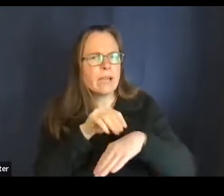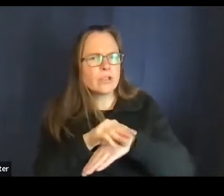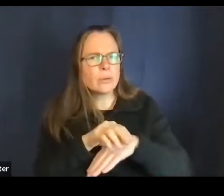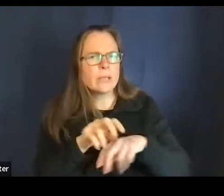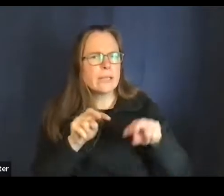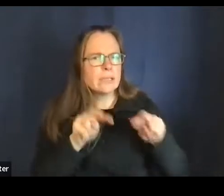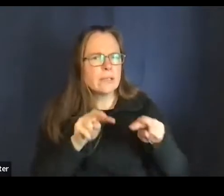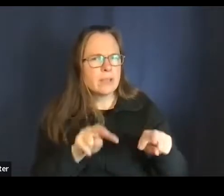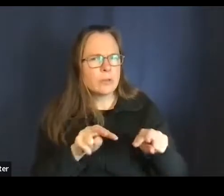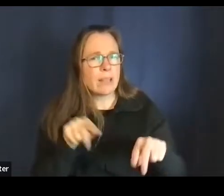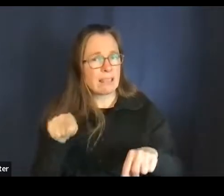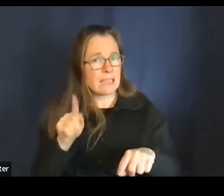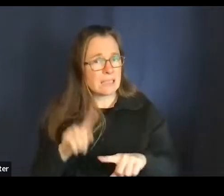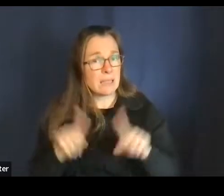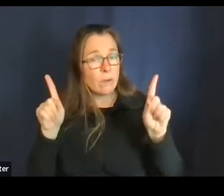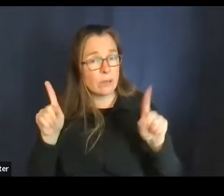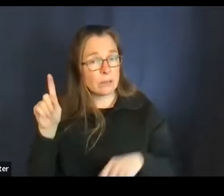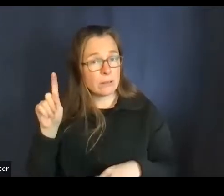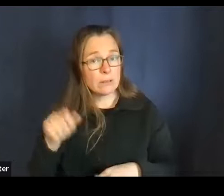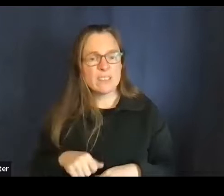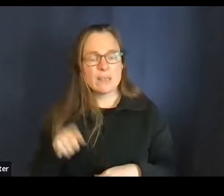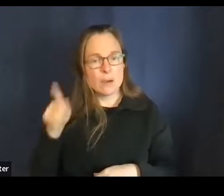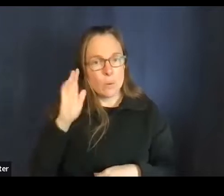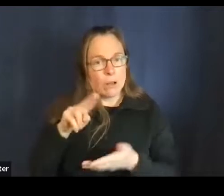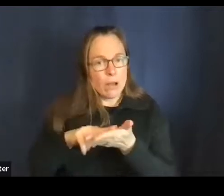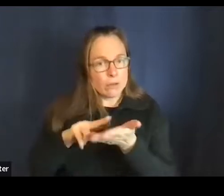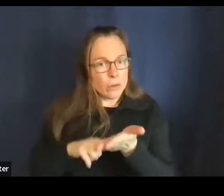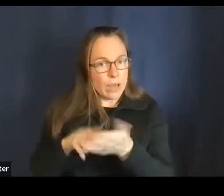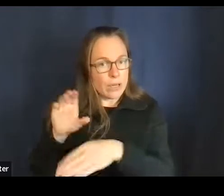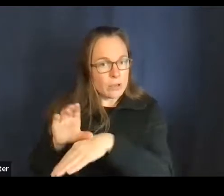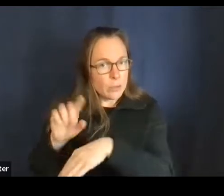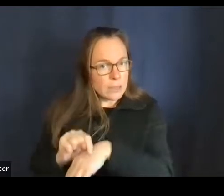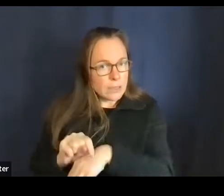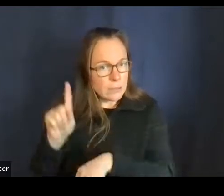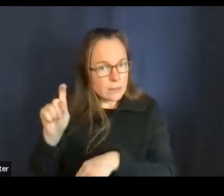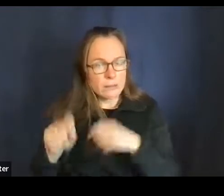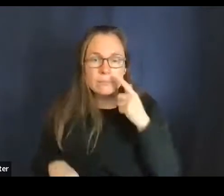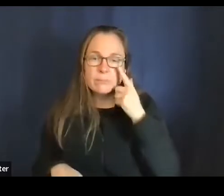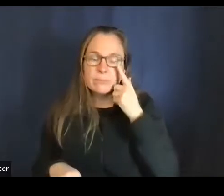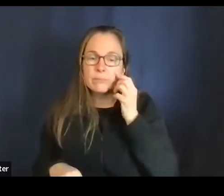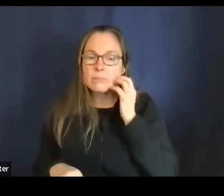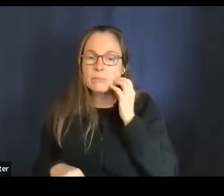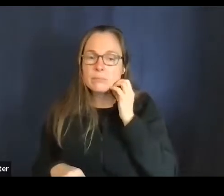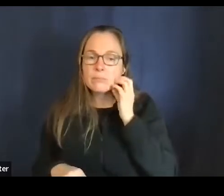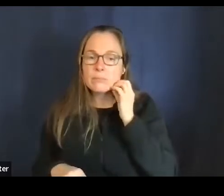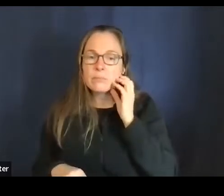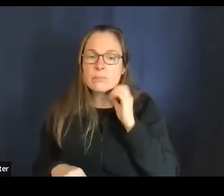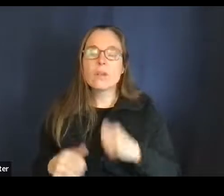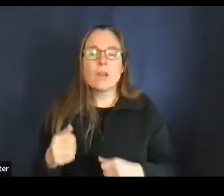This would be something that would be contracted or. There are several areas that we're going to need contracted help in.